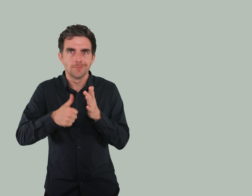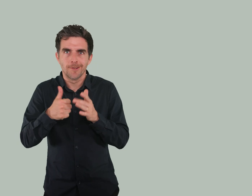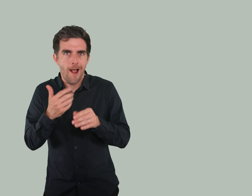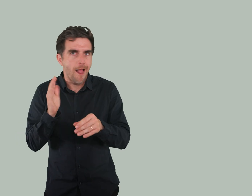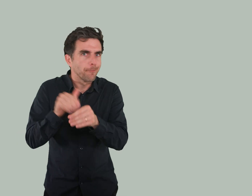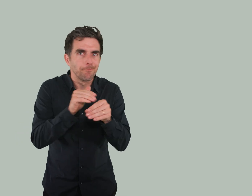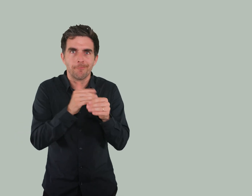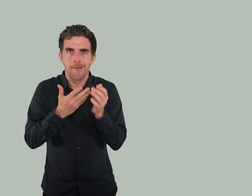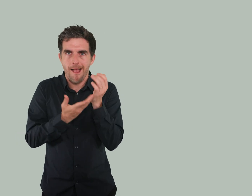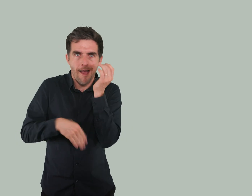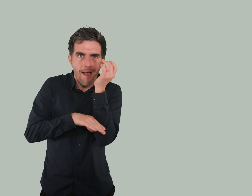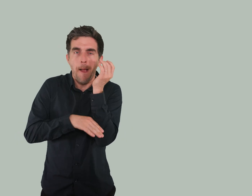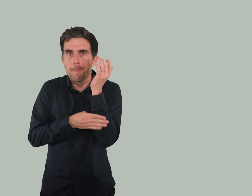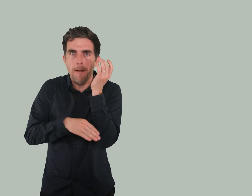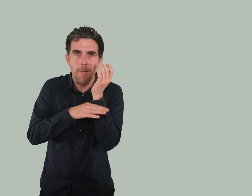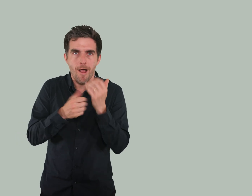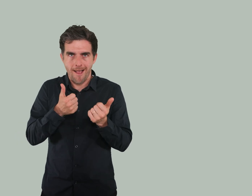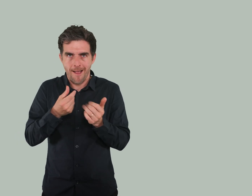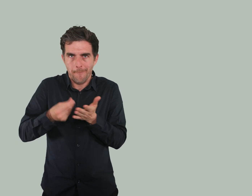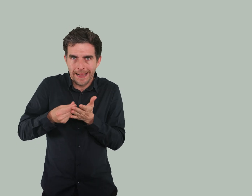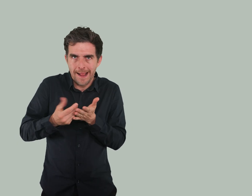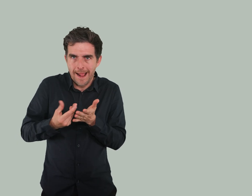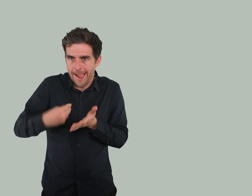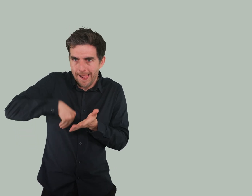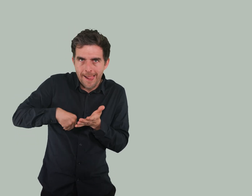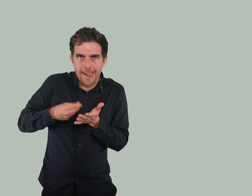through which young people first entered working life.